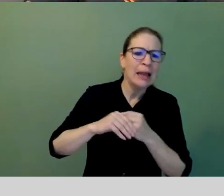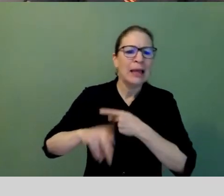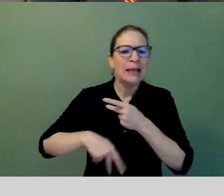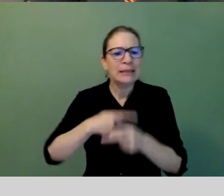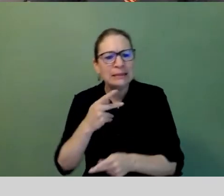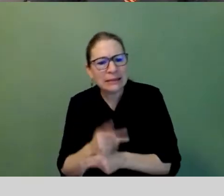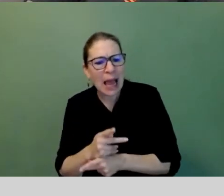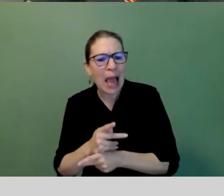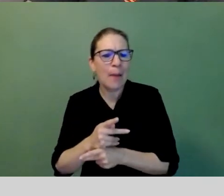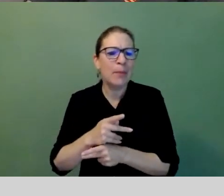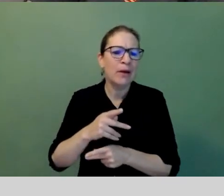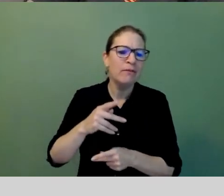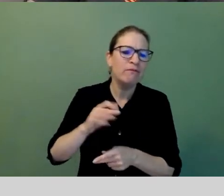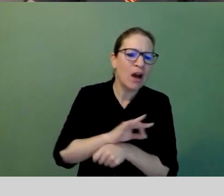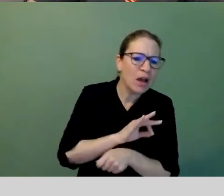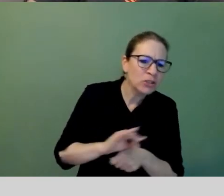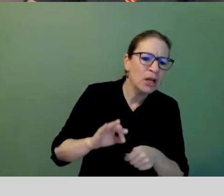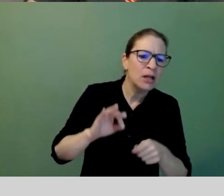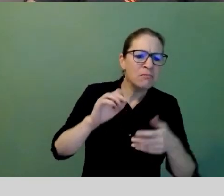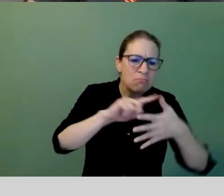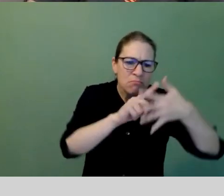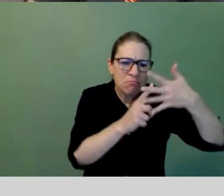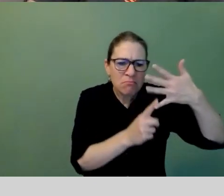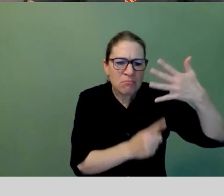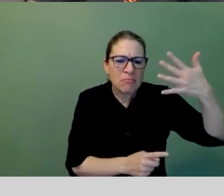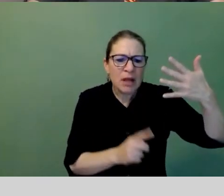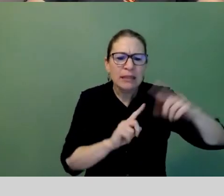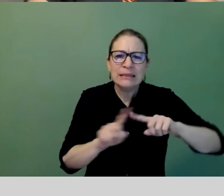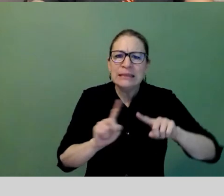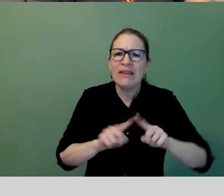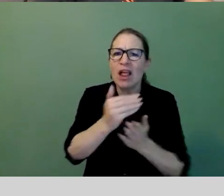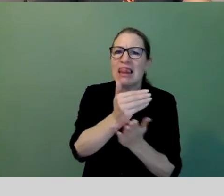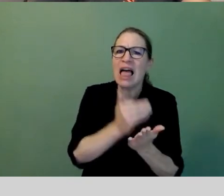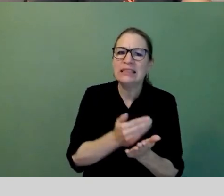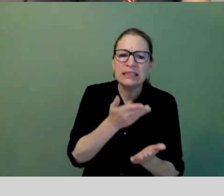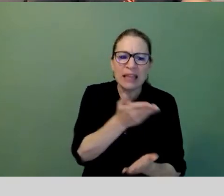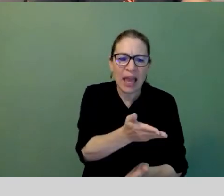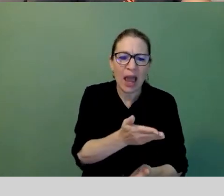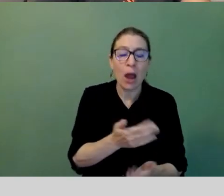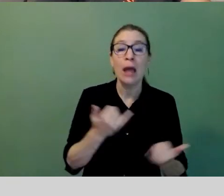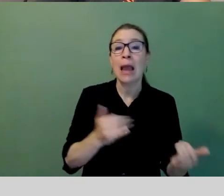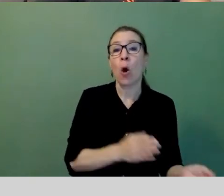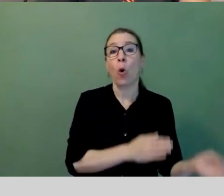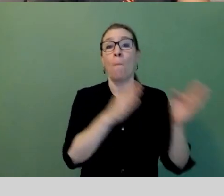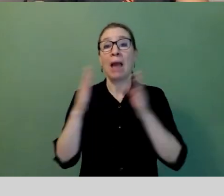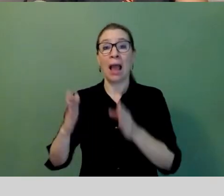models, aggregate methods and the model managers. Let's go back to slides.